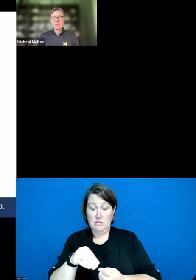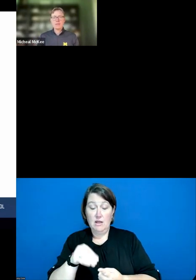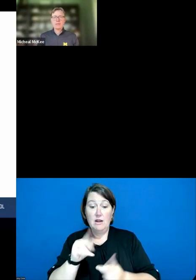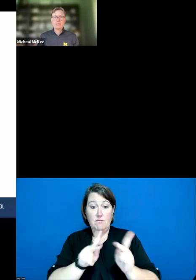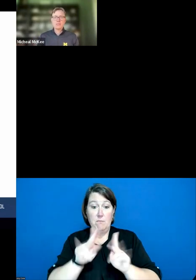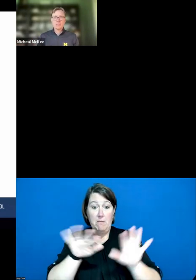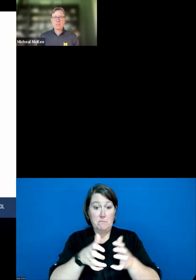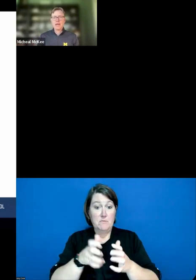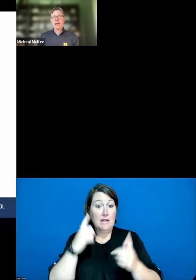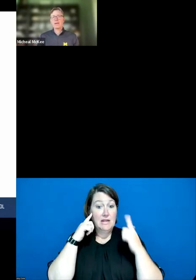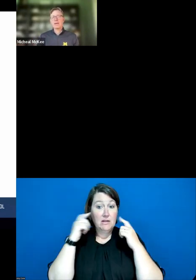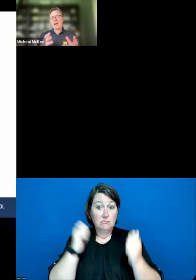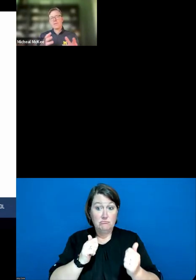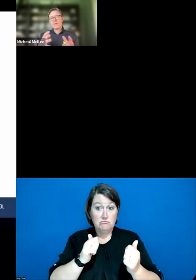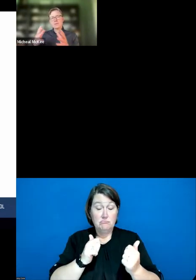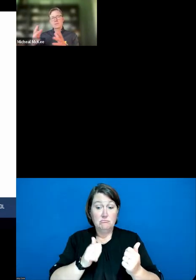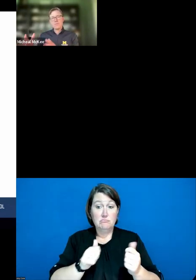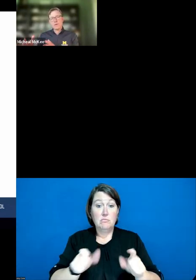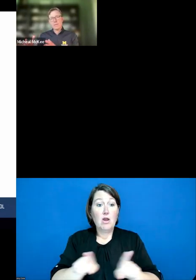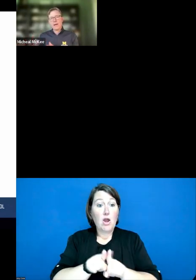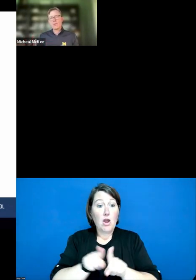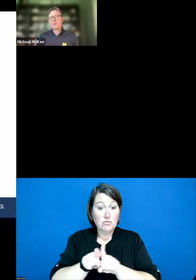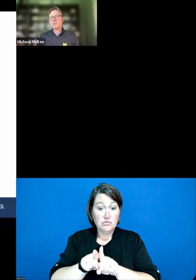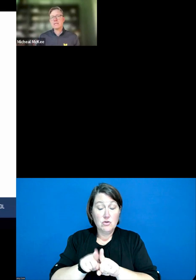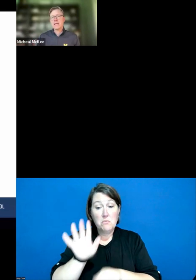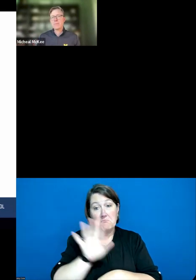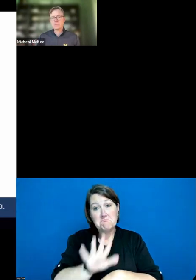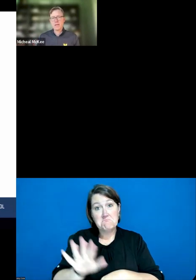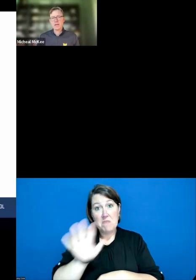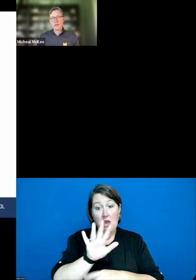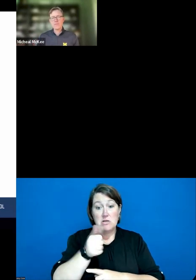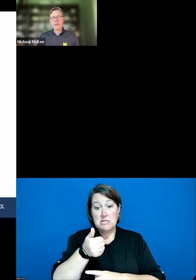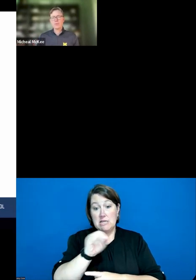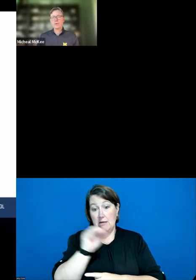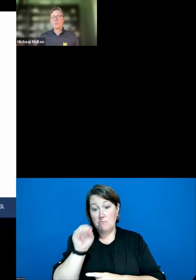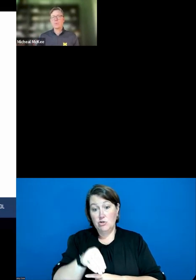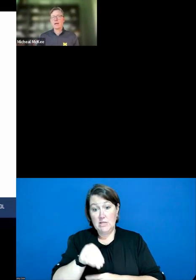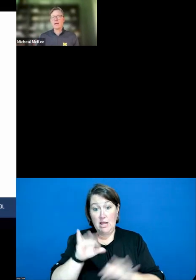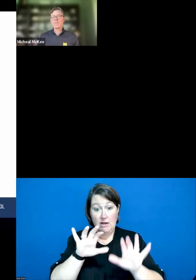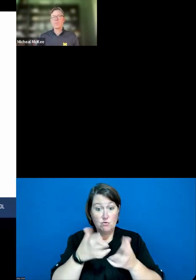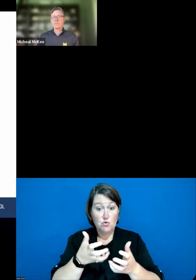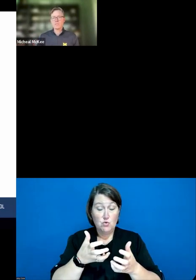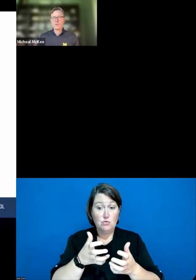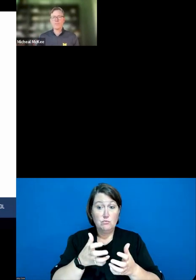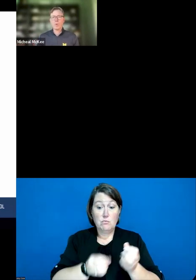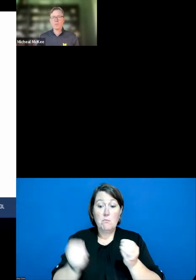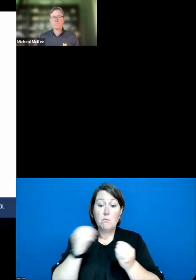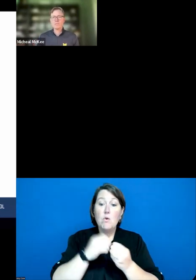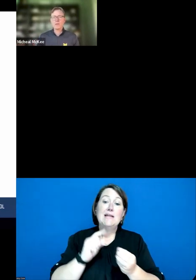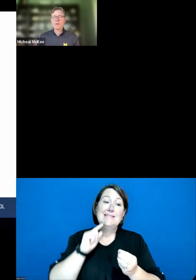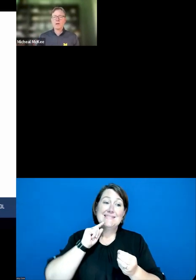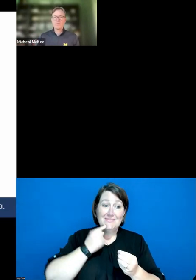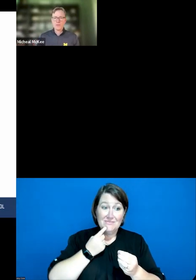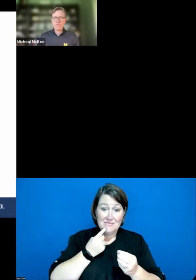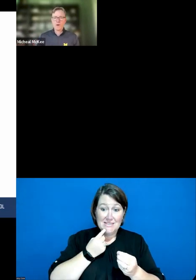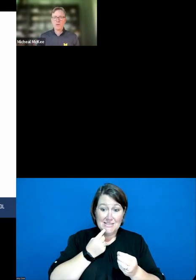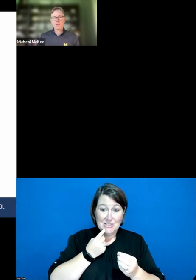In addition to that, there is roughly about 10% of that group will have more severe forms of hearing loss